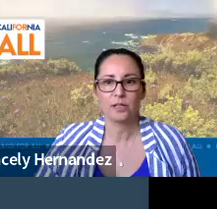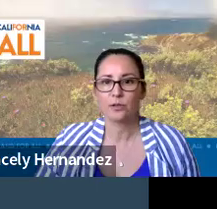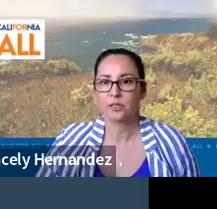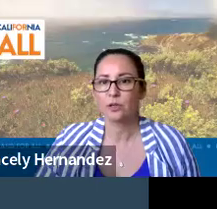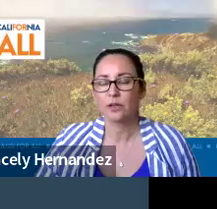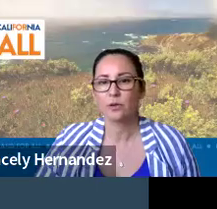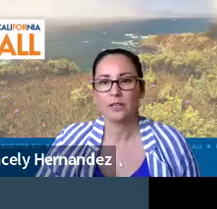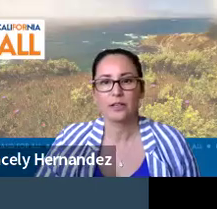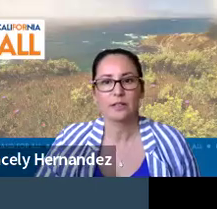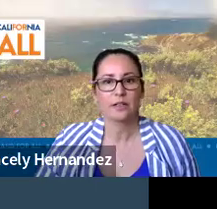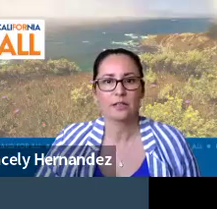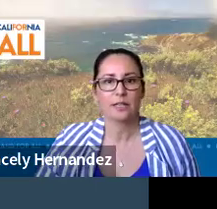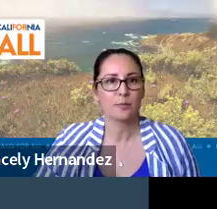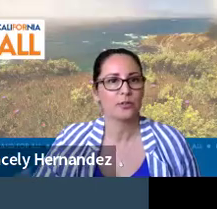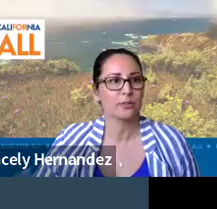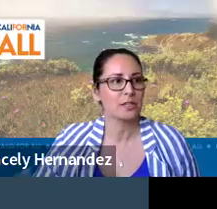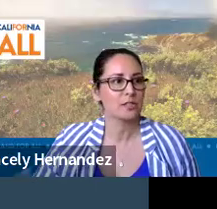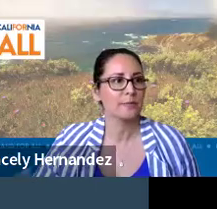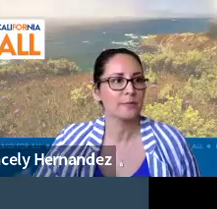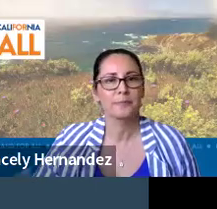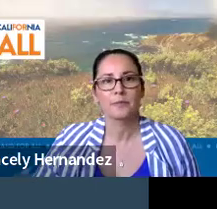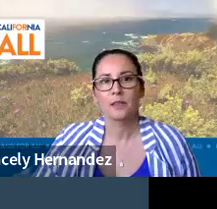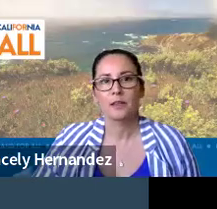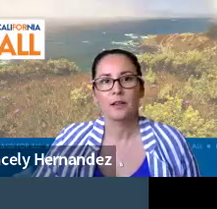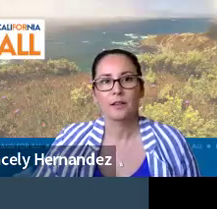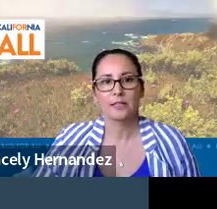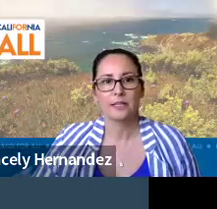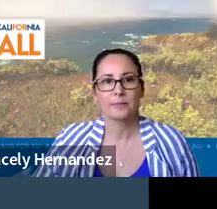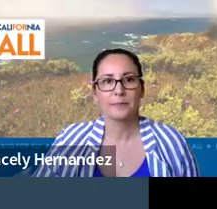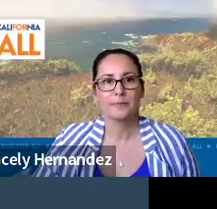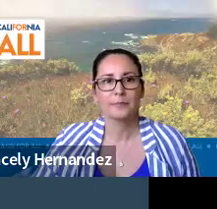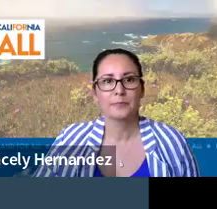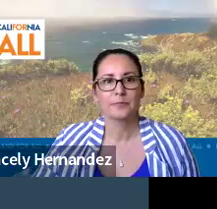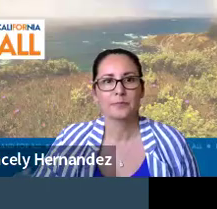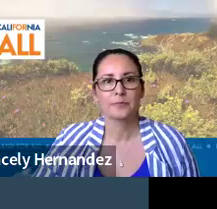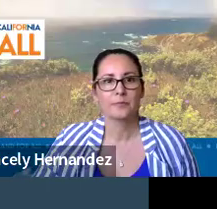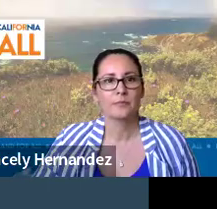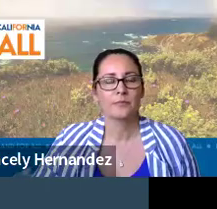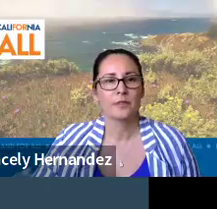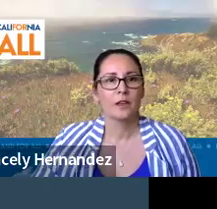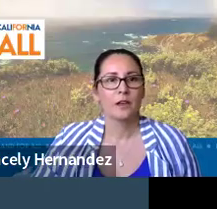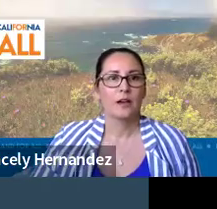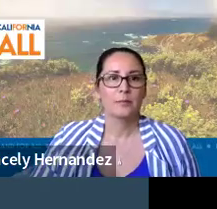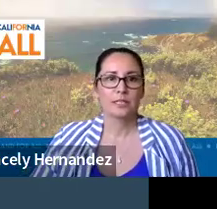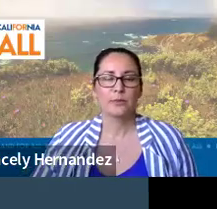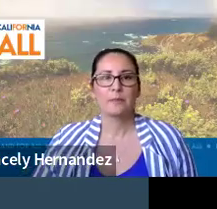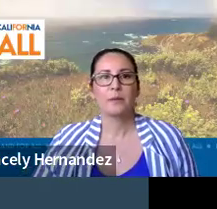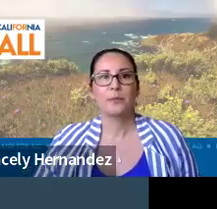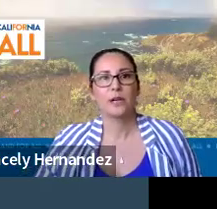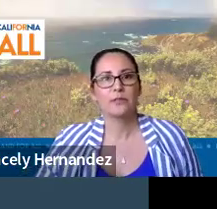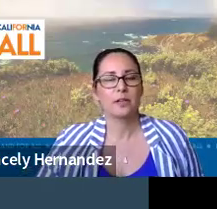and you can use the QR code here to get more information. Next slide. And to wrap up, we do